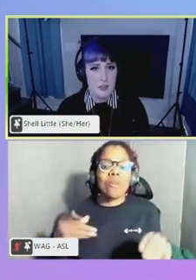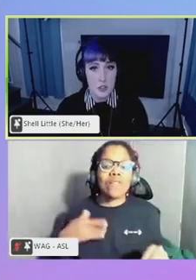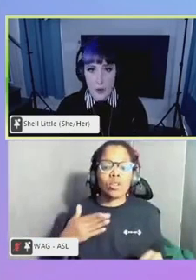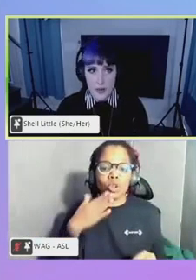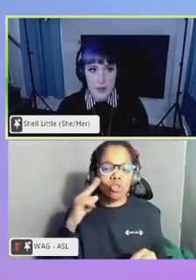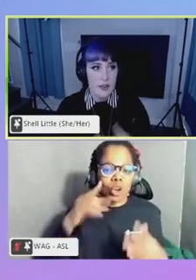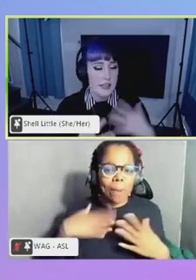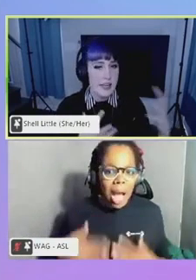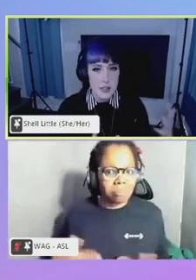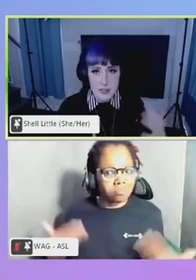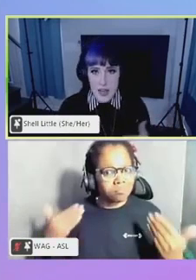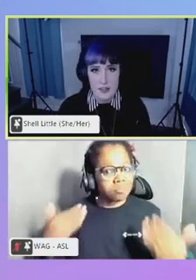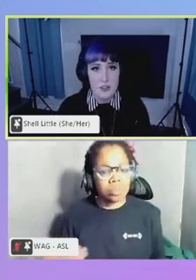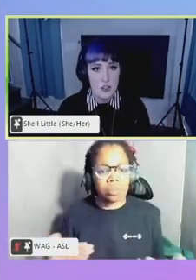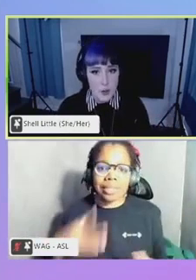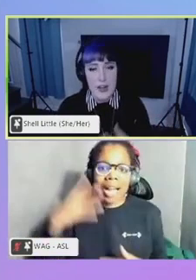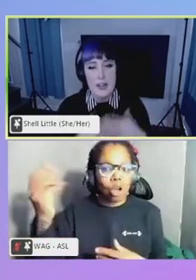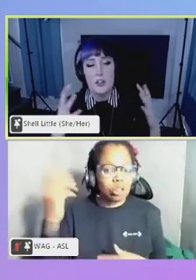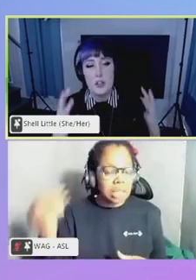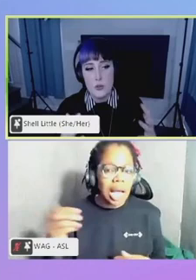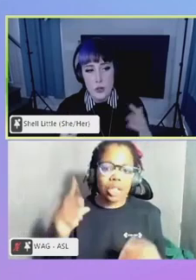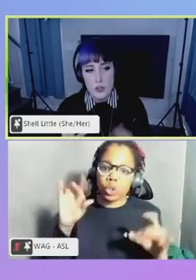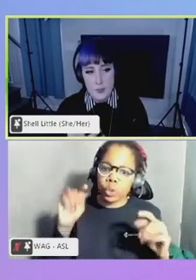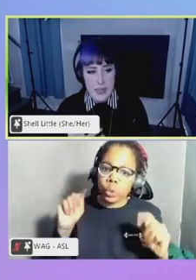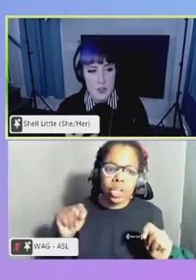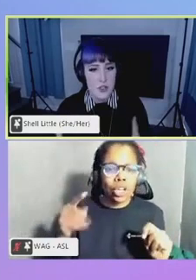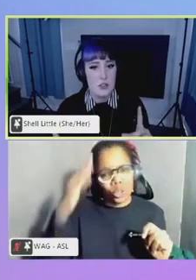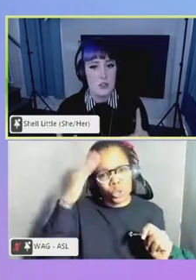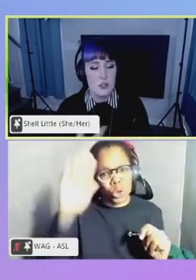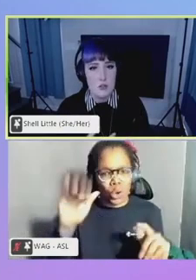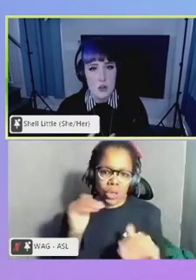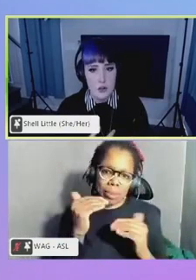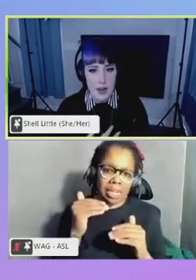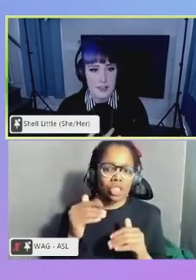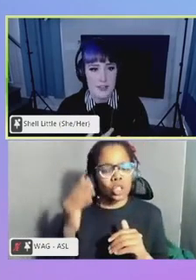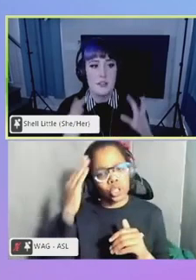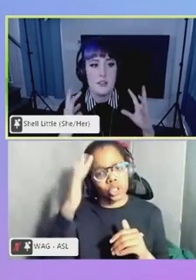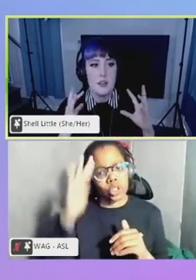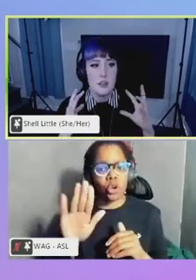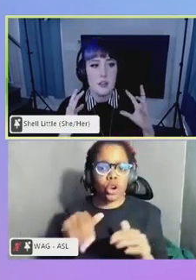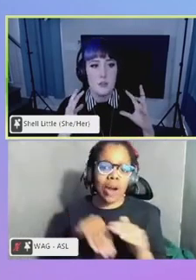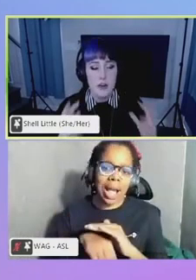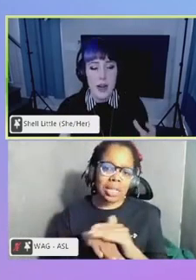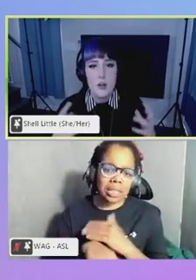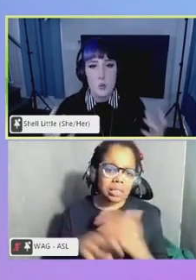be doing something to get stuff out. Talk to a friend. Get it out. Sweat it out. Go to the gym. Whatever movement